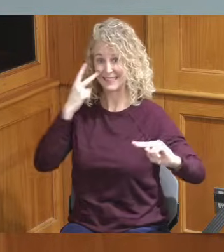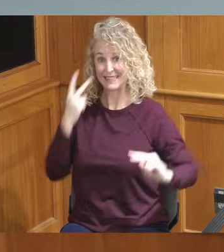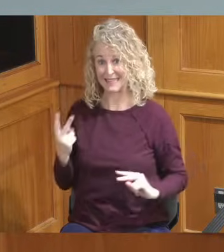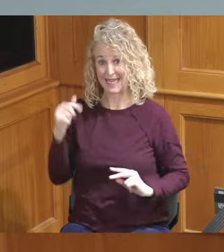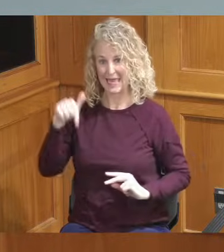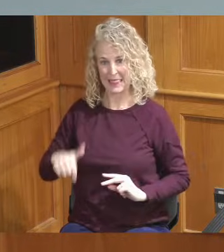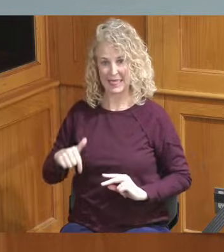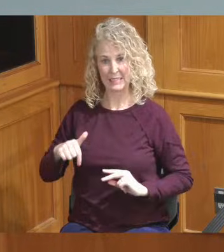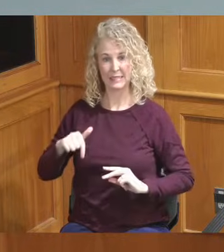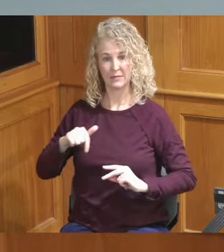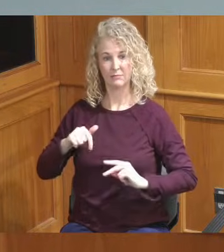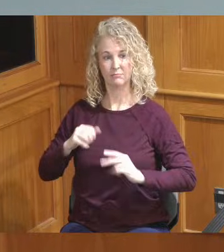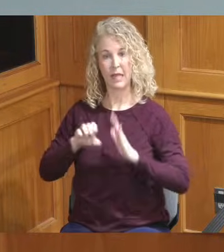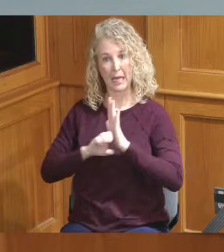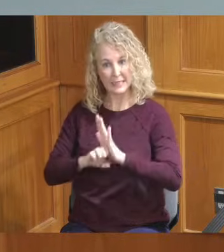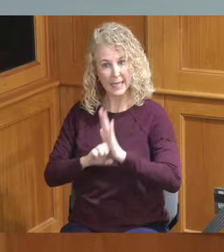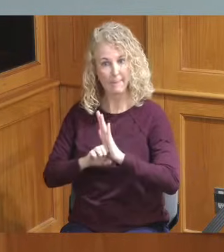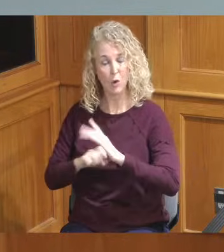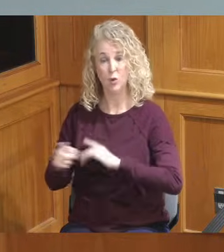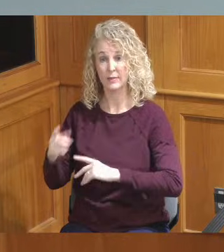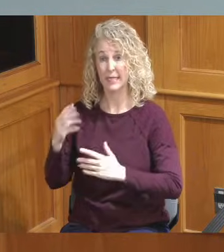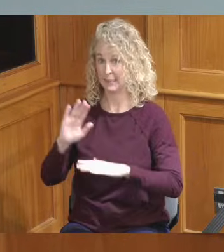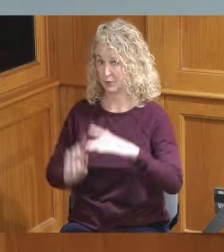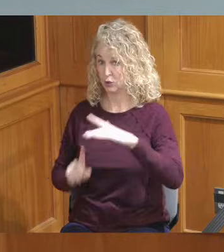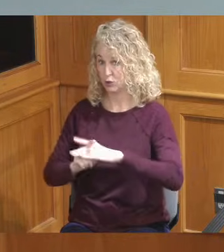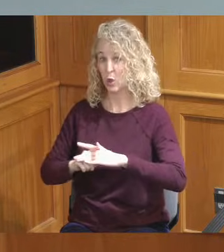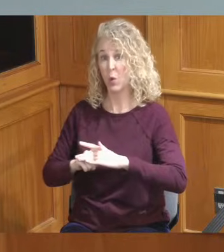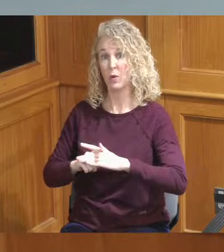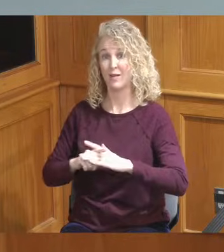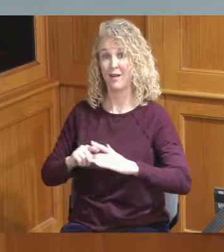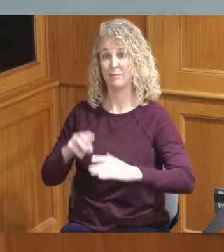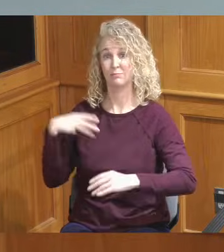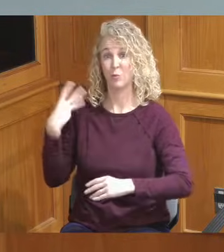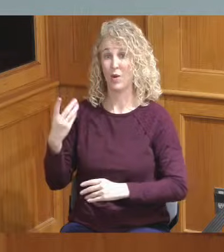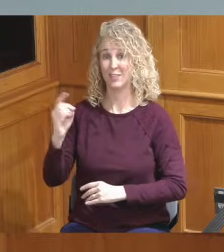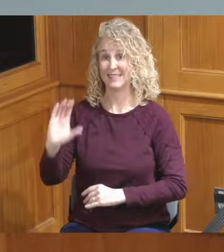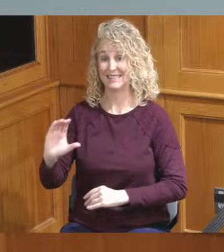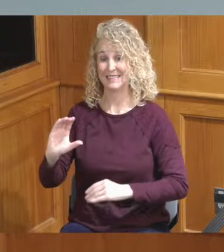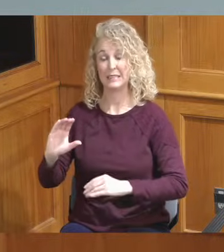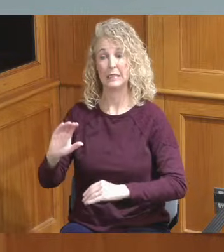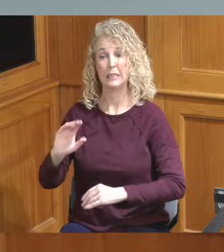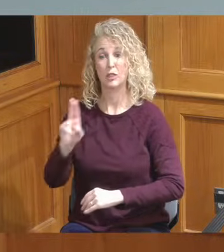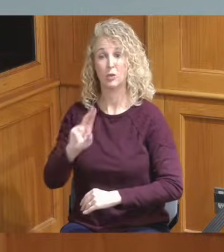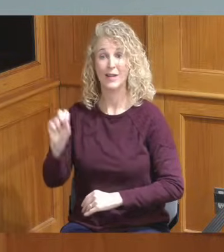Mr. Johnson has testified before the United States House Government Reform Subcommittee